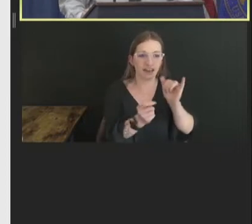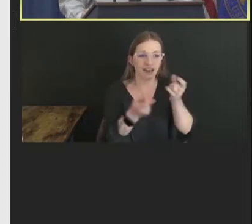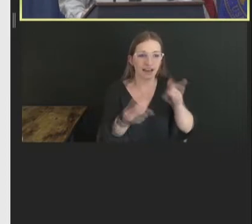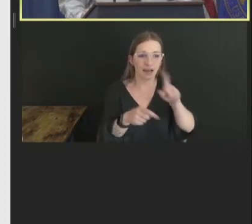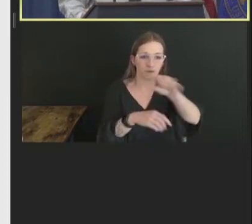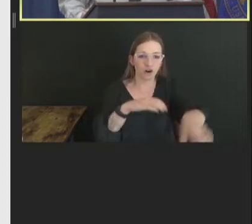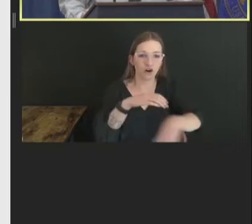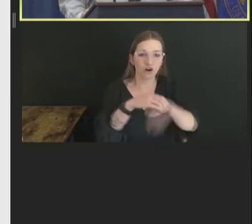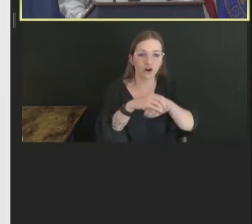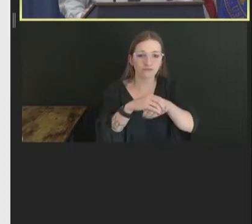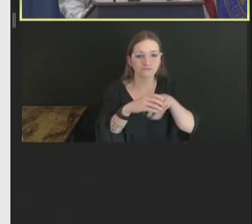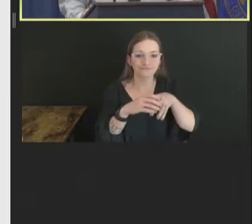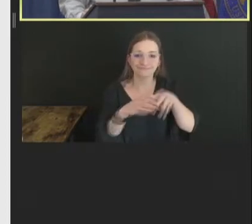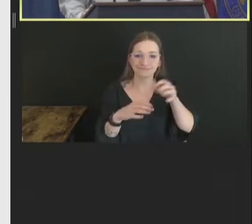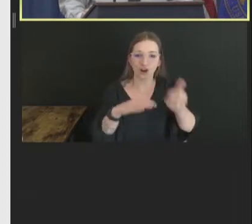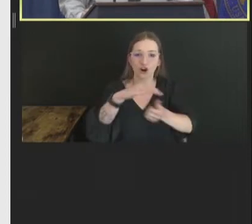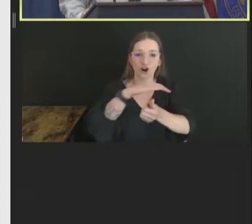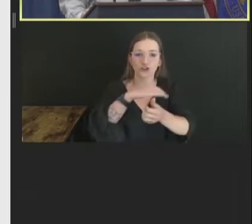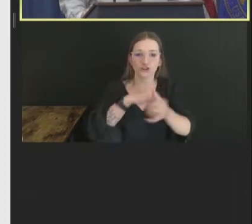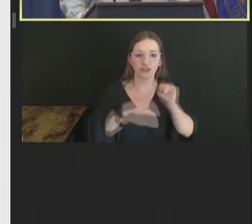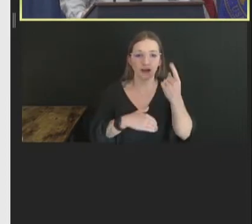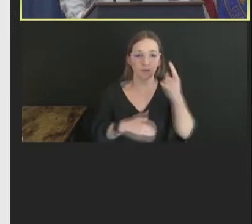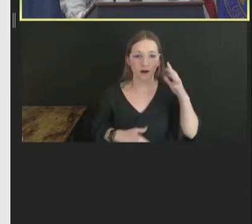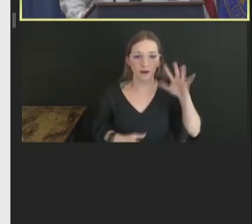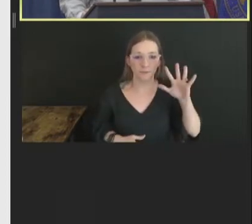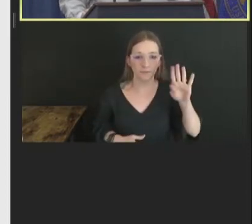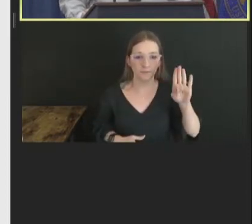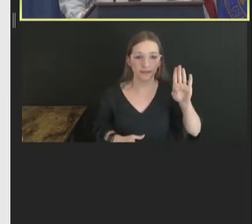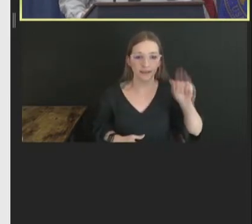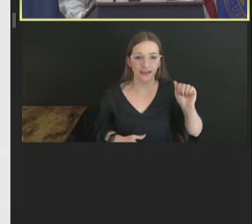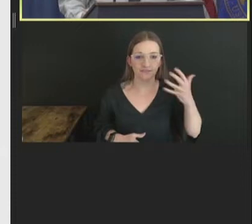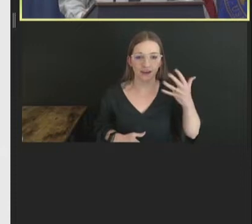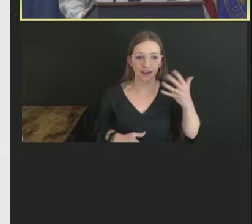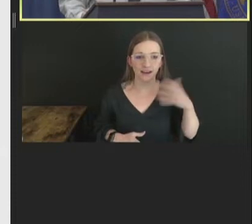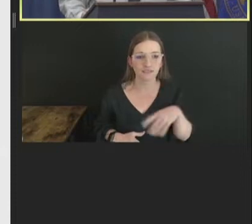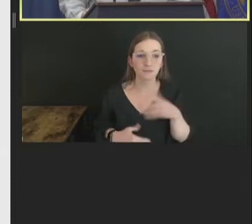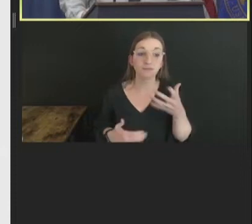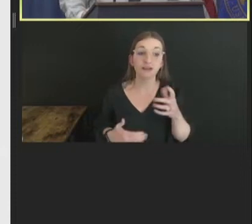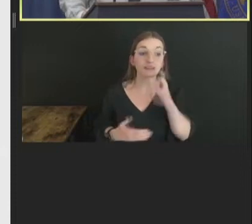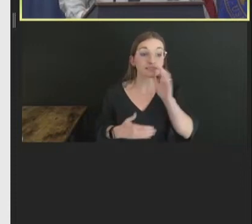lead to major changes, and one of the things that we're interested in doing is really sorting out